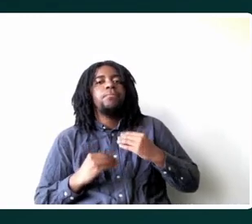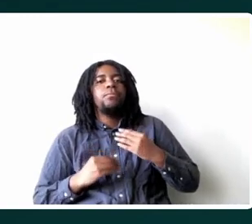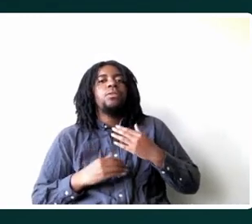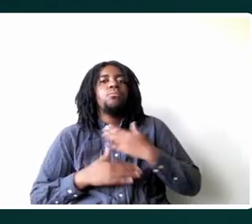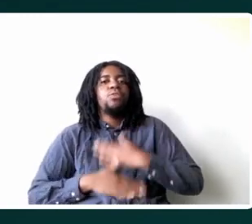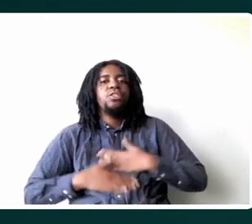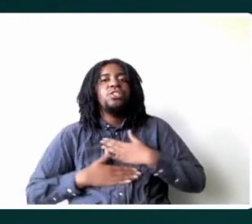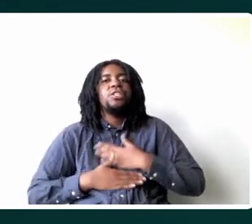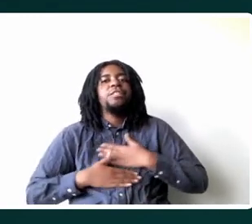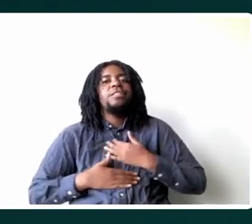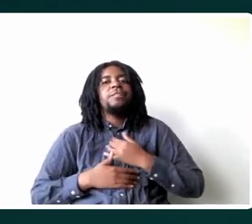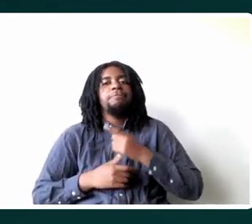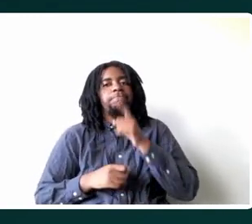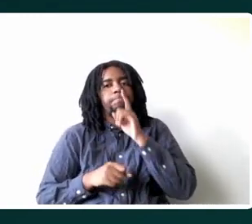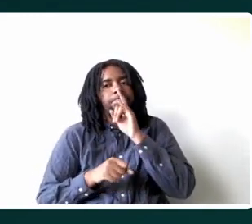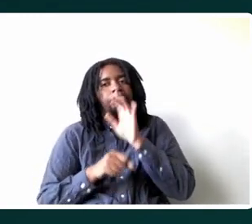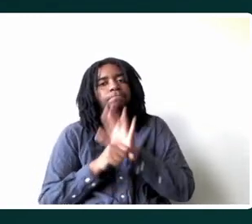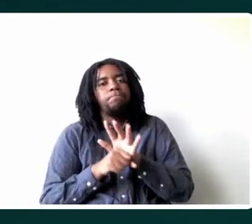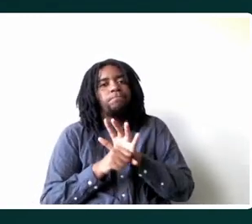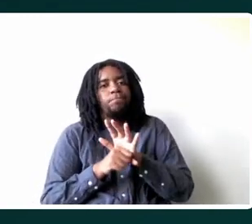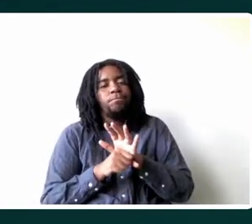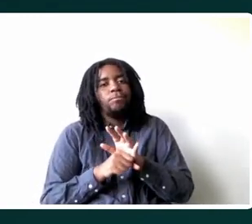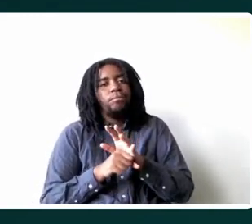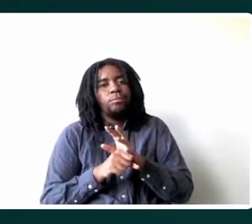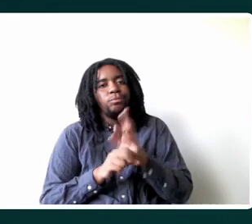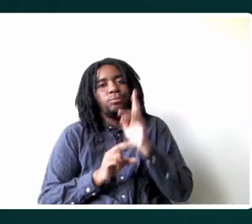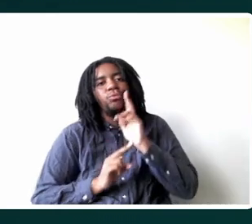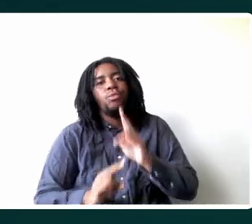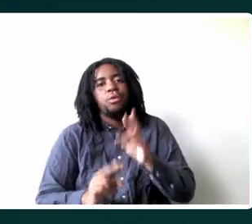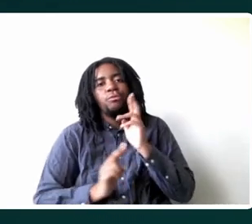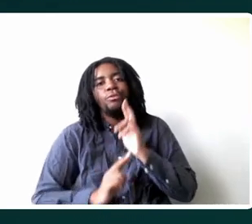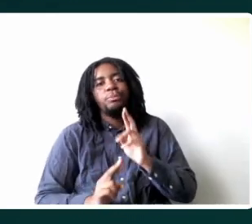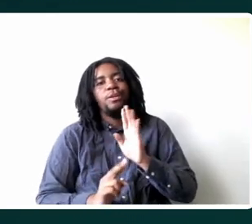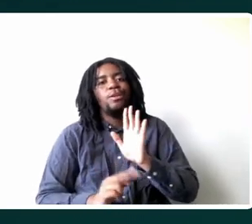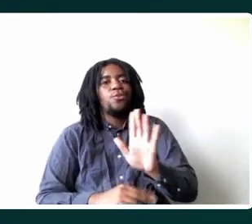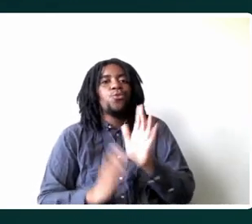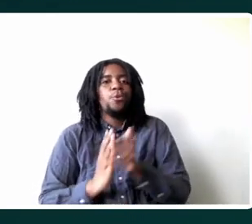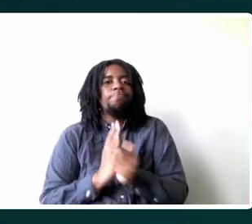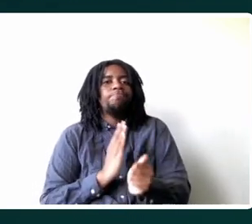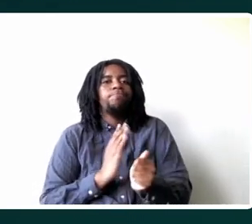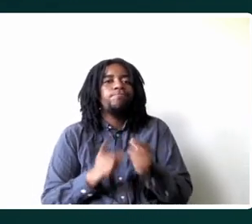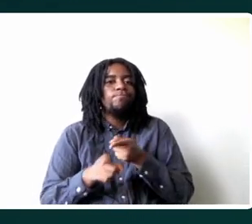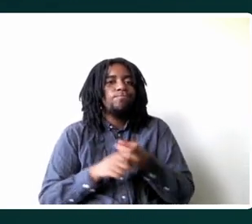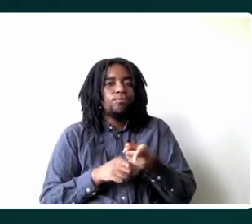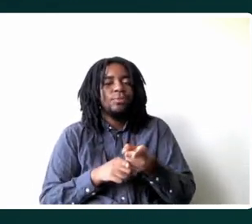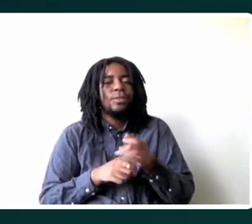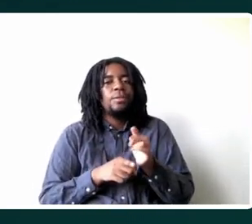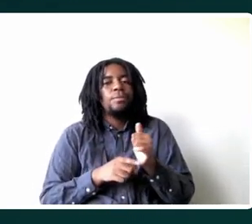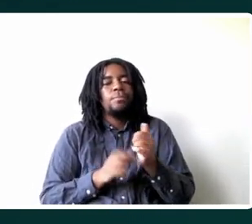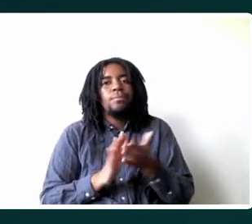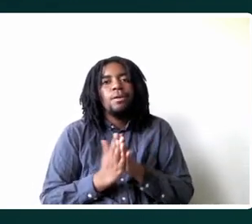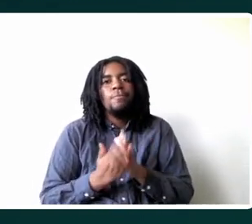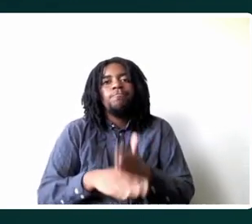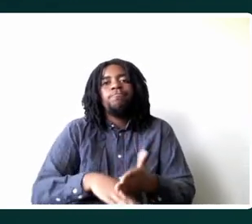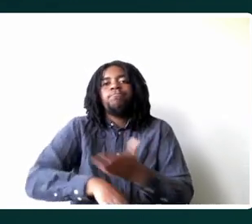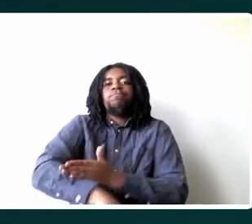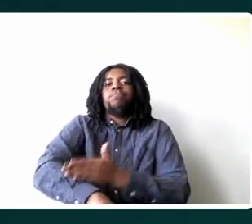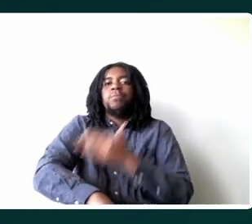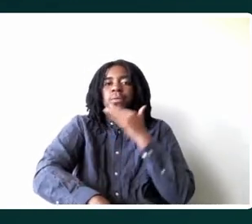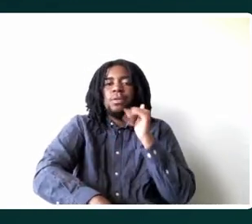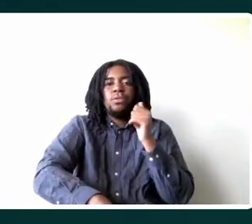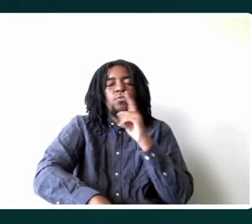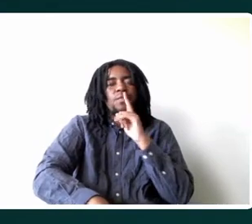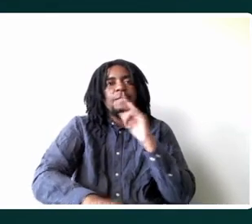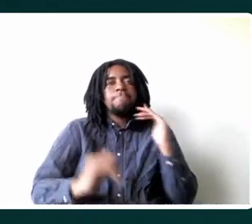to honor your craft, and to be the best that you could. And really, it's -- they elevated us from